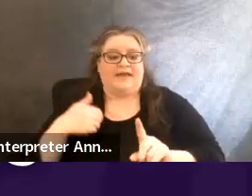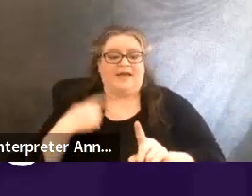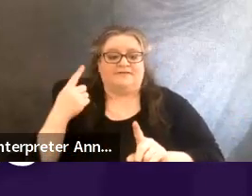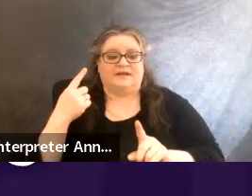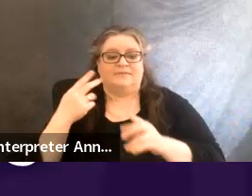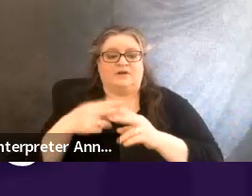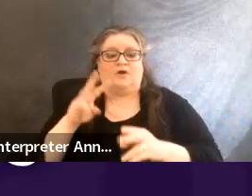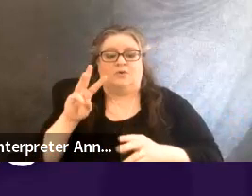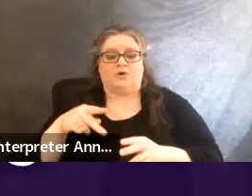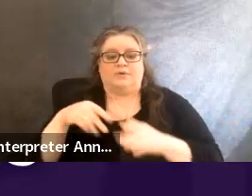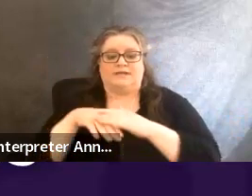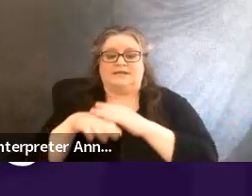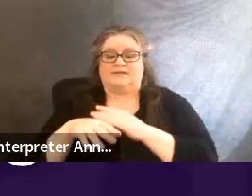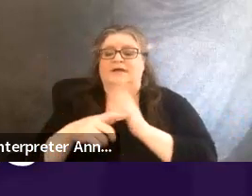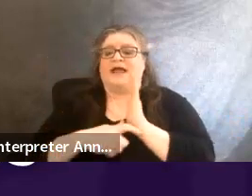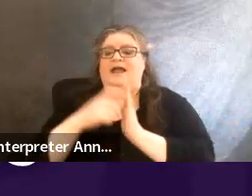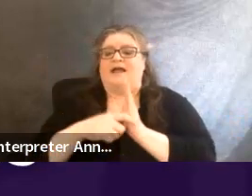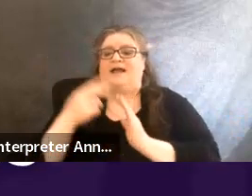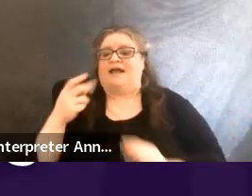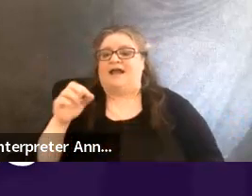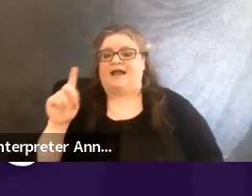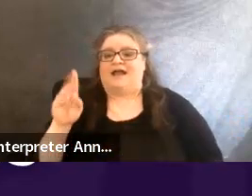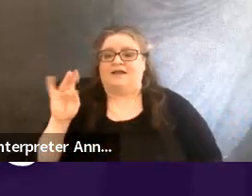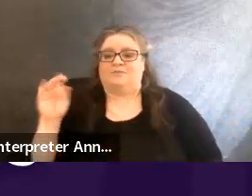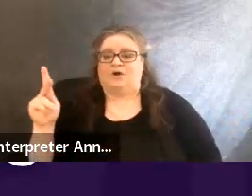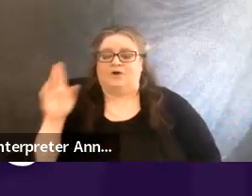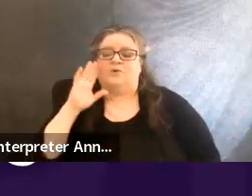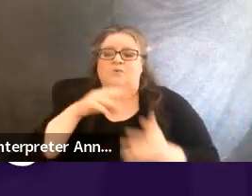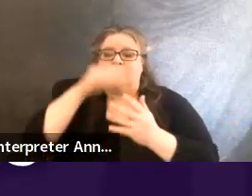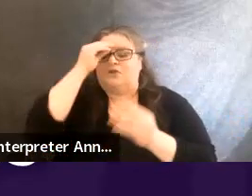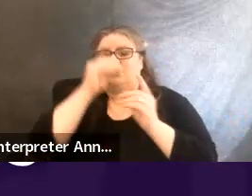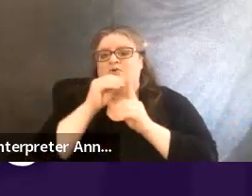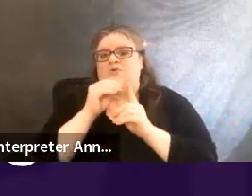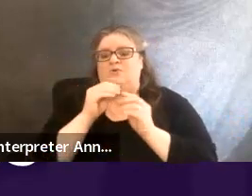that's called the WordPress Accessibility Handbook, so you will learn more about the accessibility tips